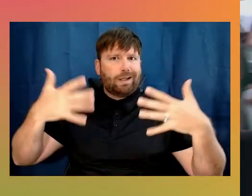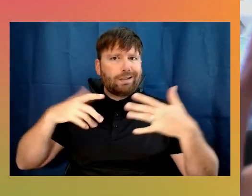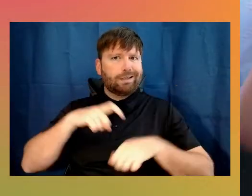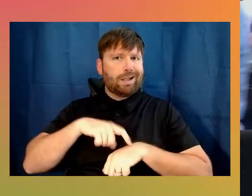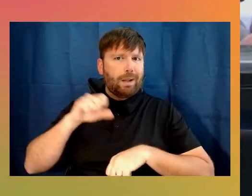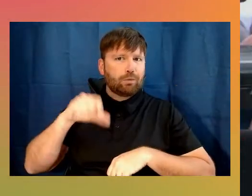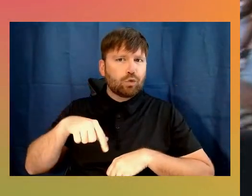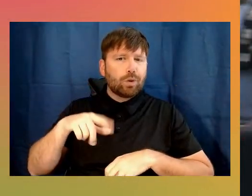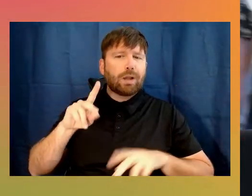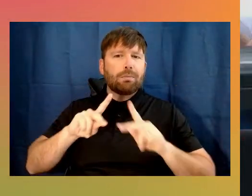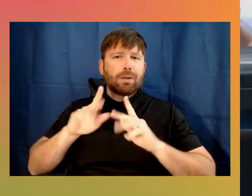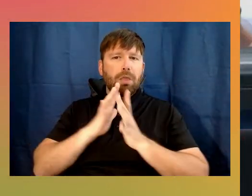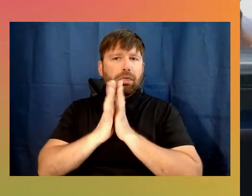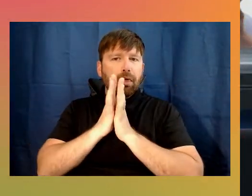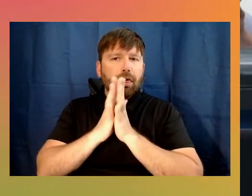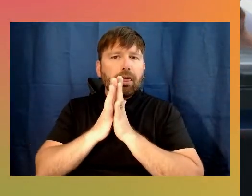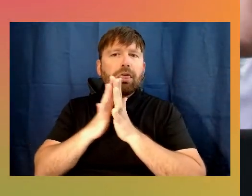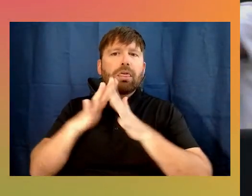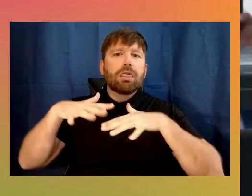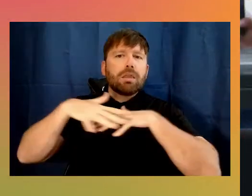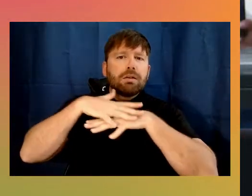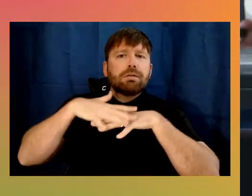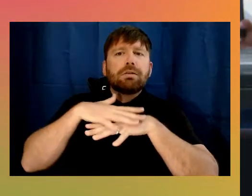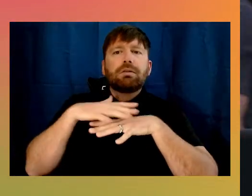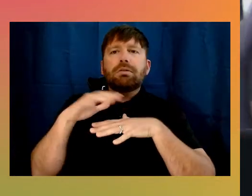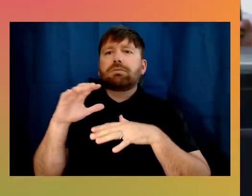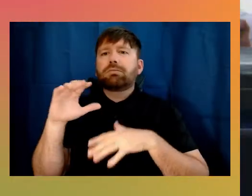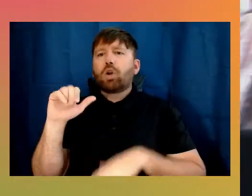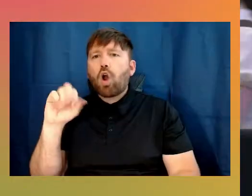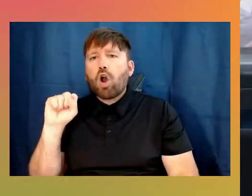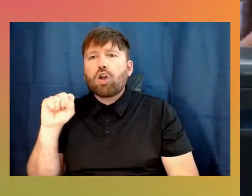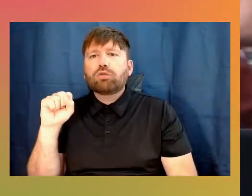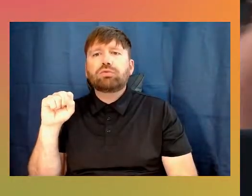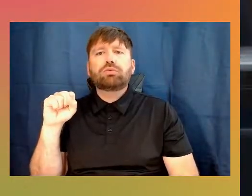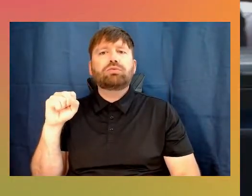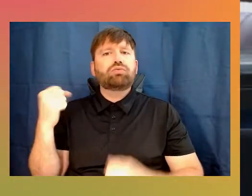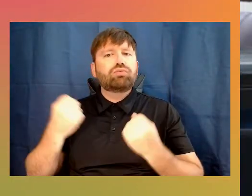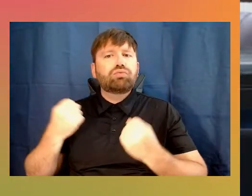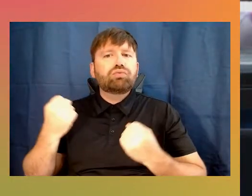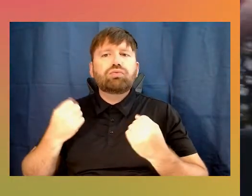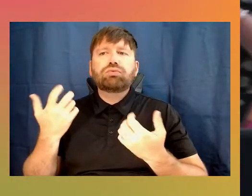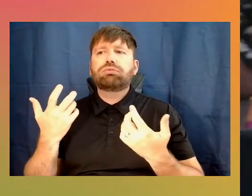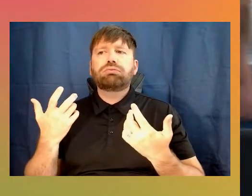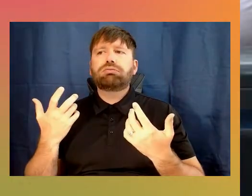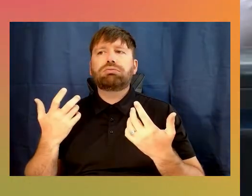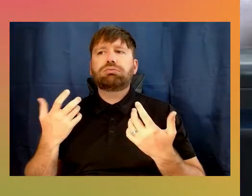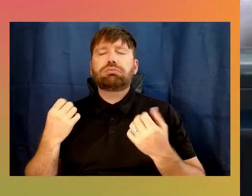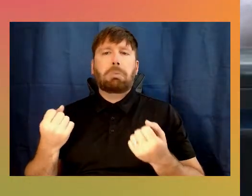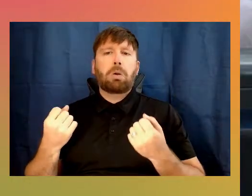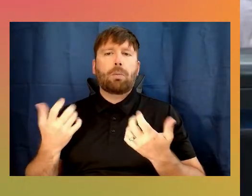IN TIMES SQUARE, WITH PEOPLE